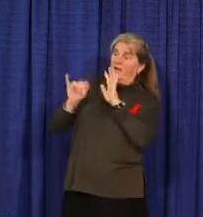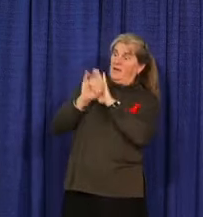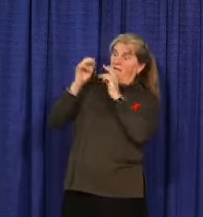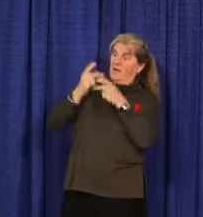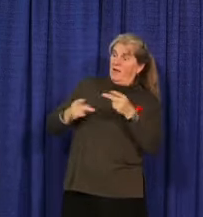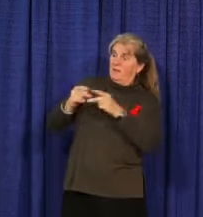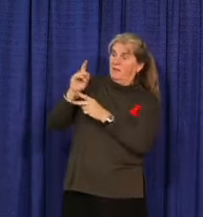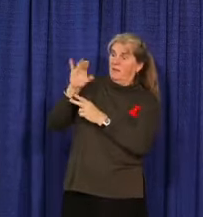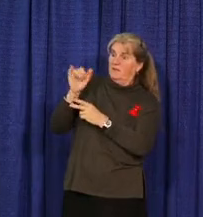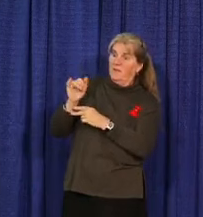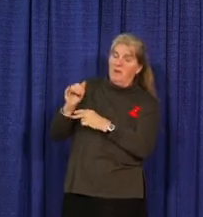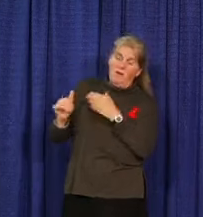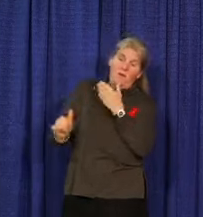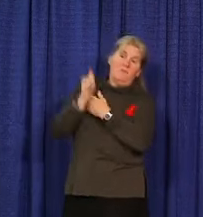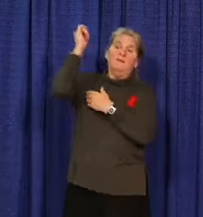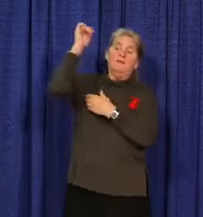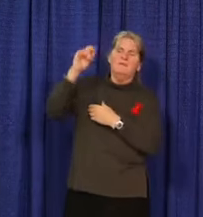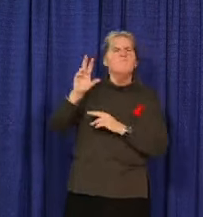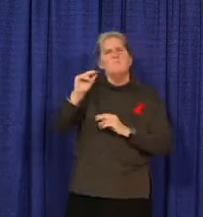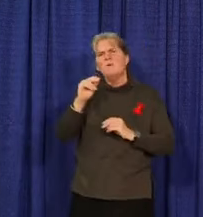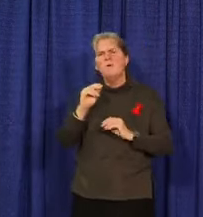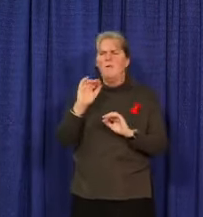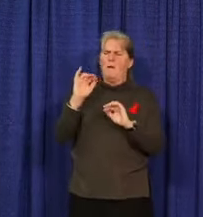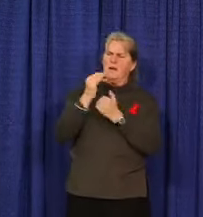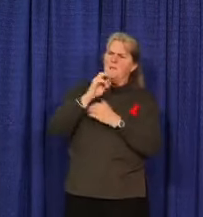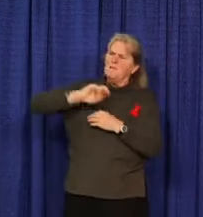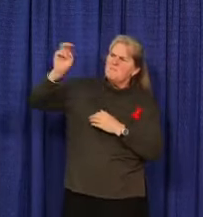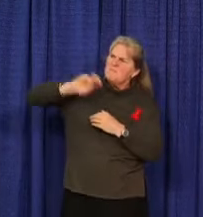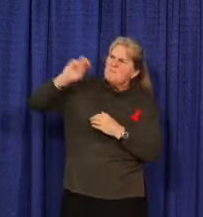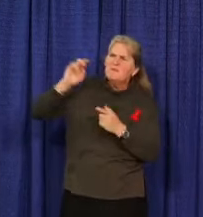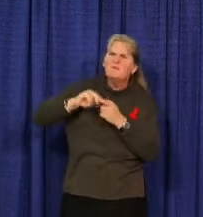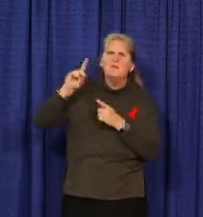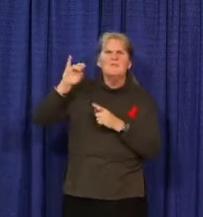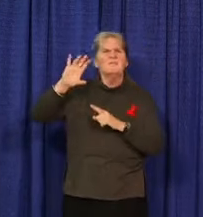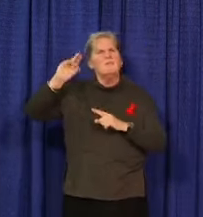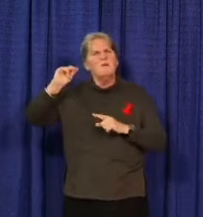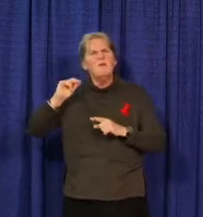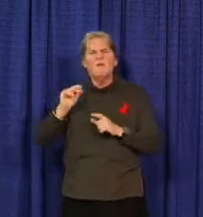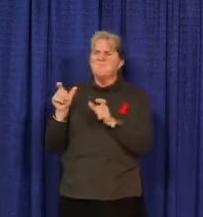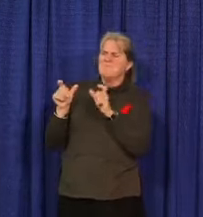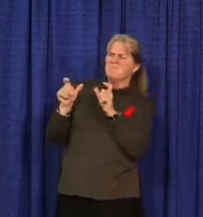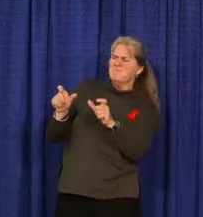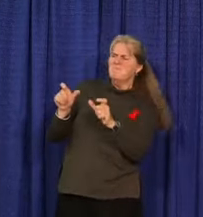or to restrict travel to and from Dawson, or to bar people who have travelled to Dawson